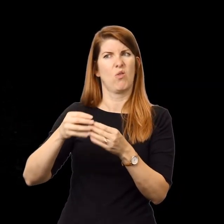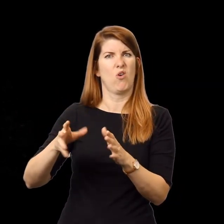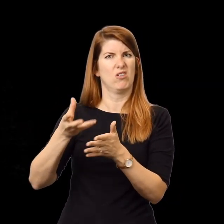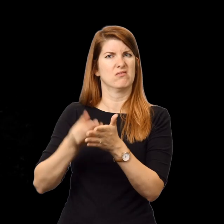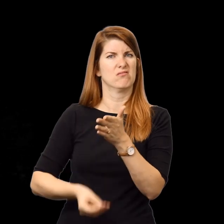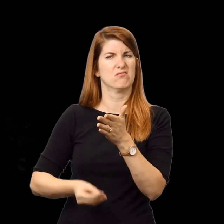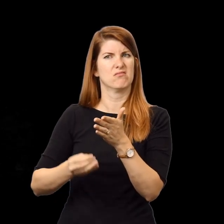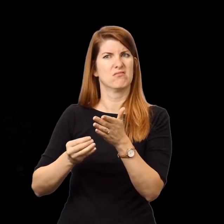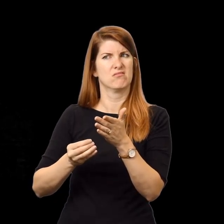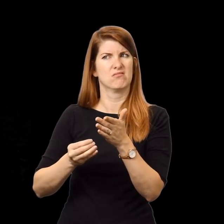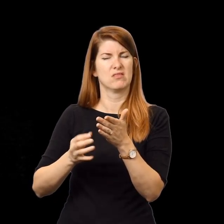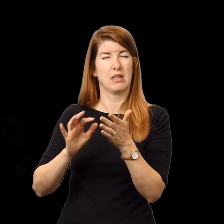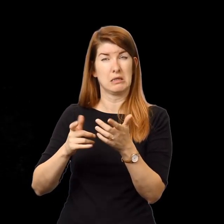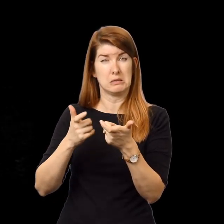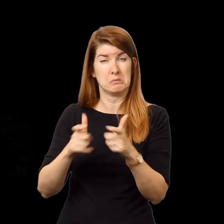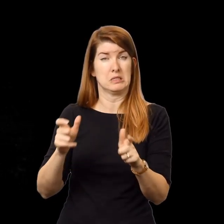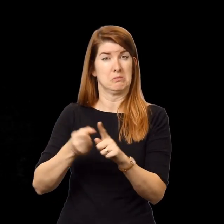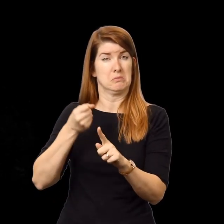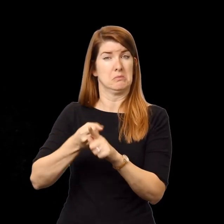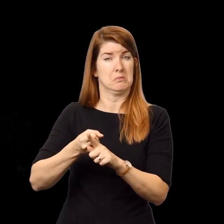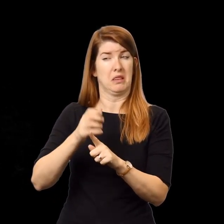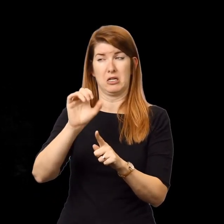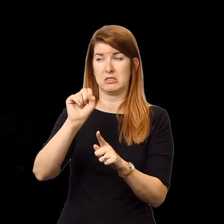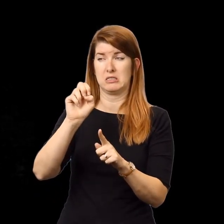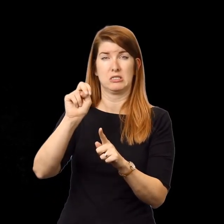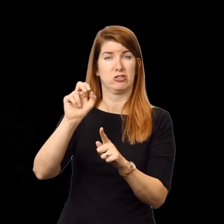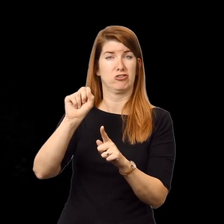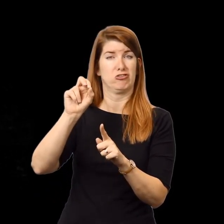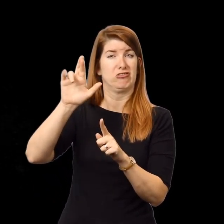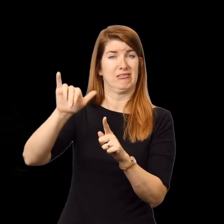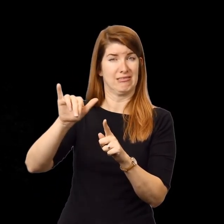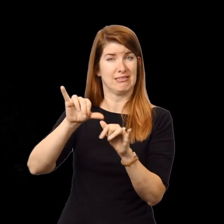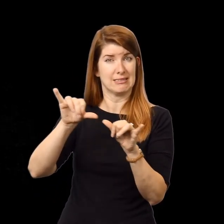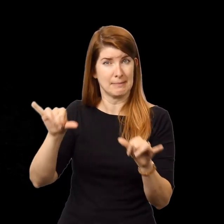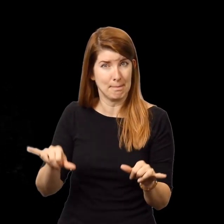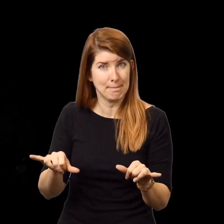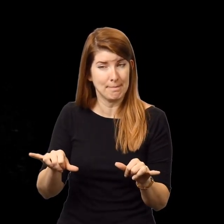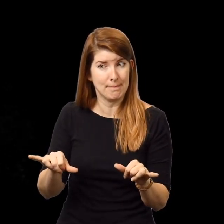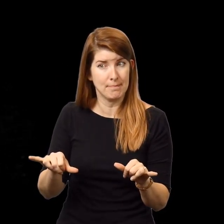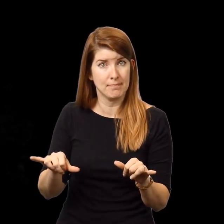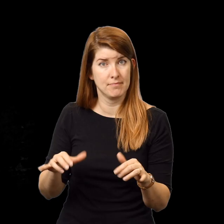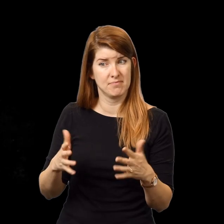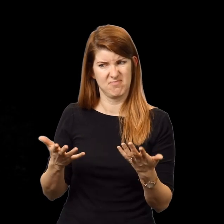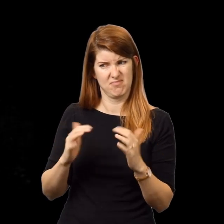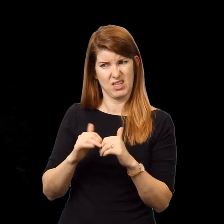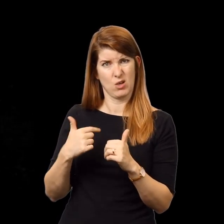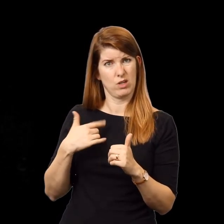It's a major hit to their sensory system, and unfortunately the way we measure that today